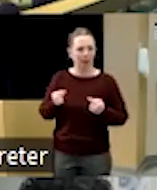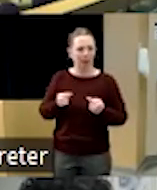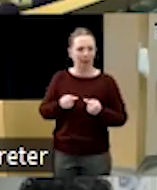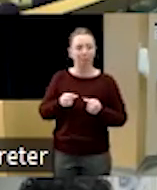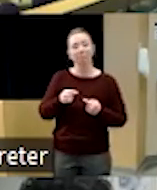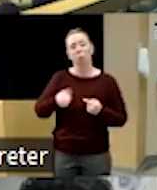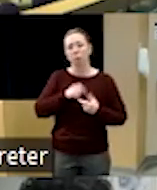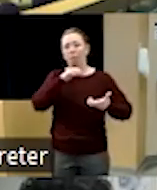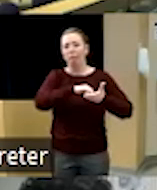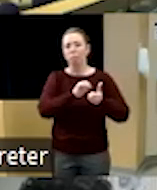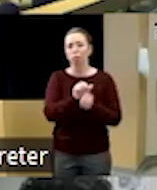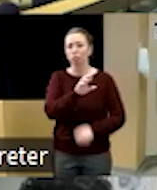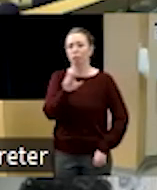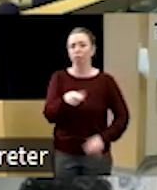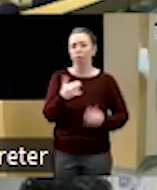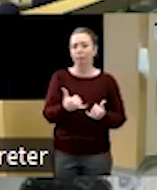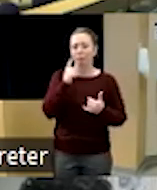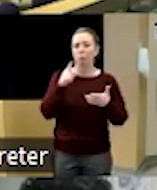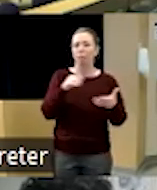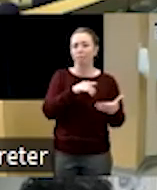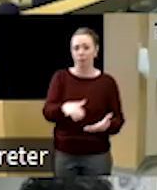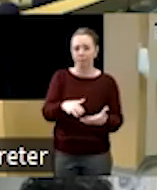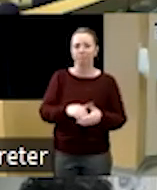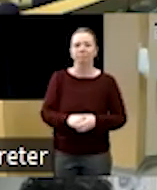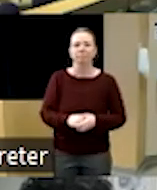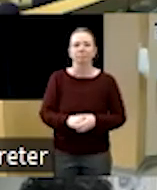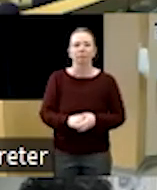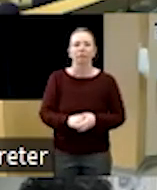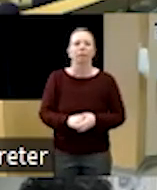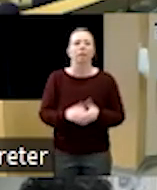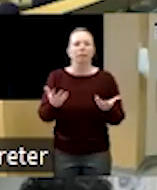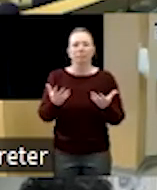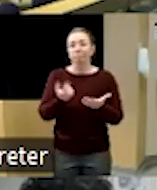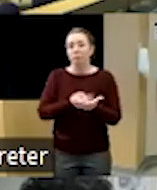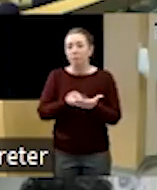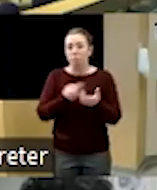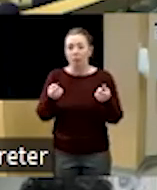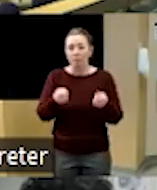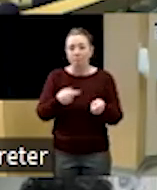so the centralists and the peripheralists um sometimes we don't know why many blockers have